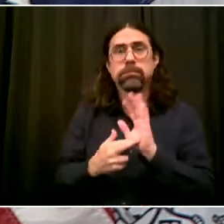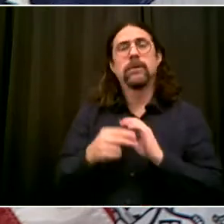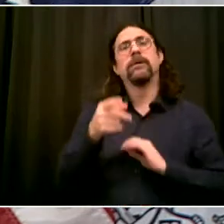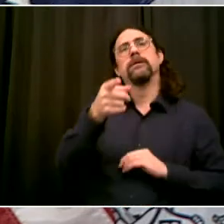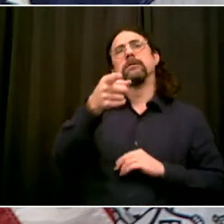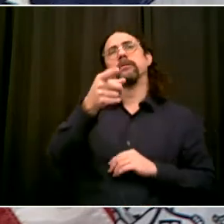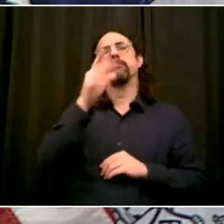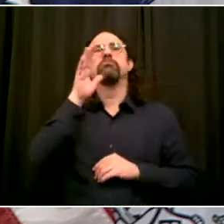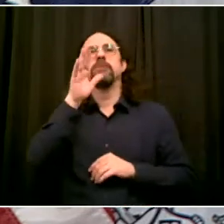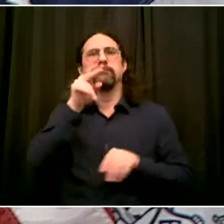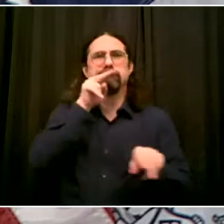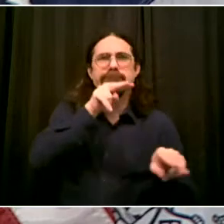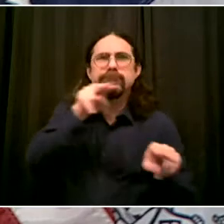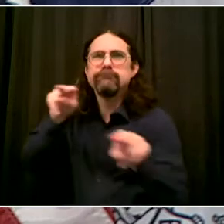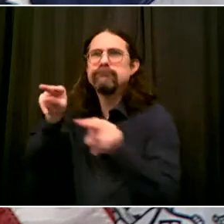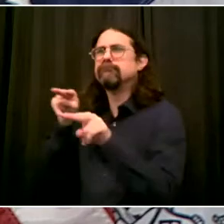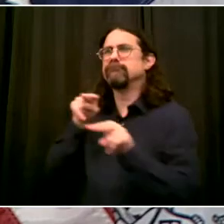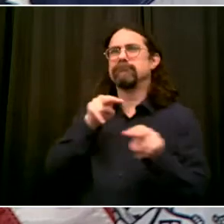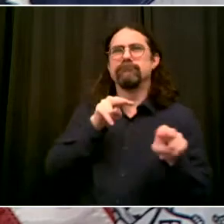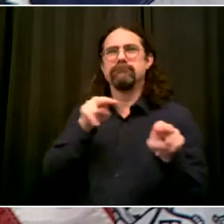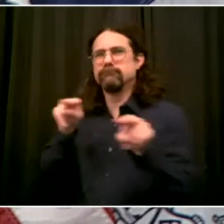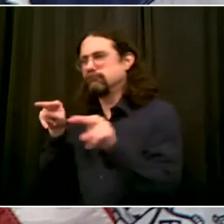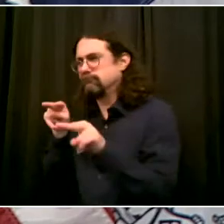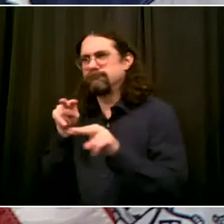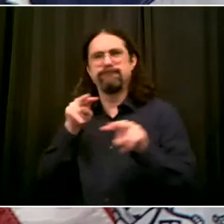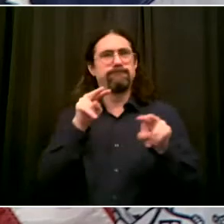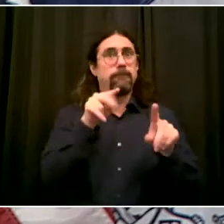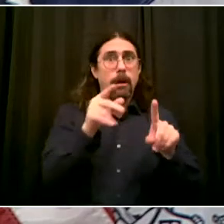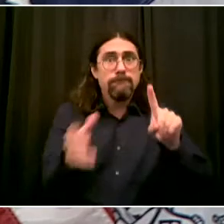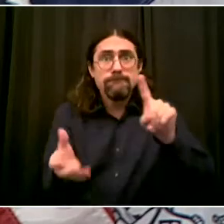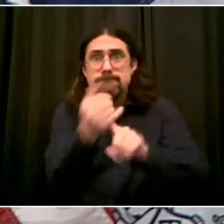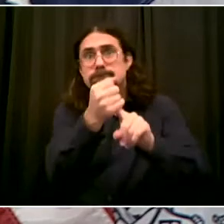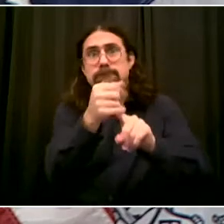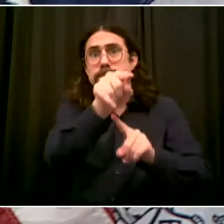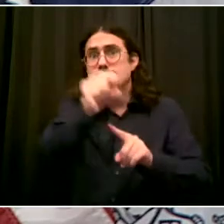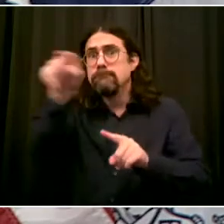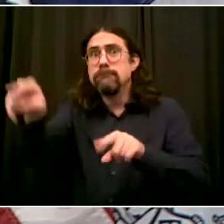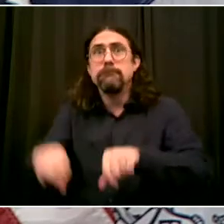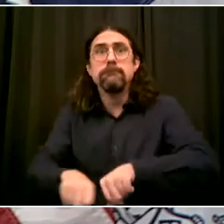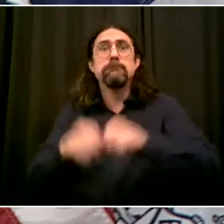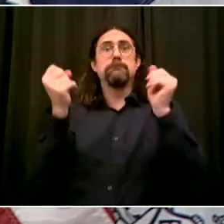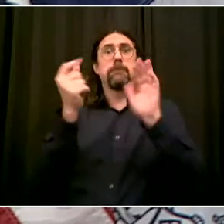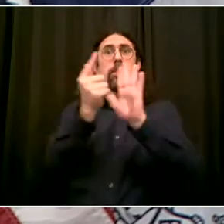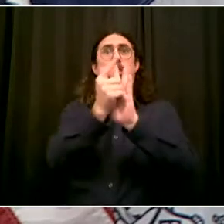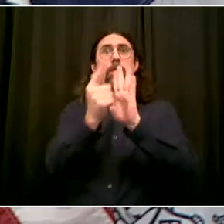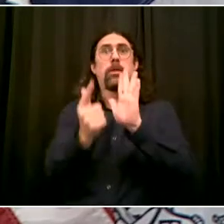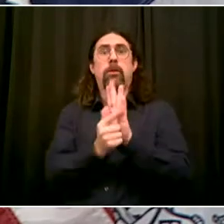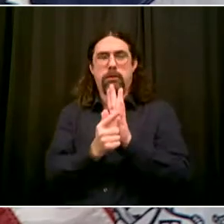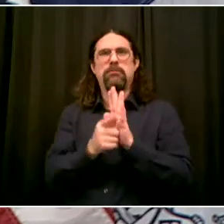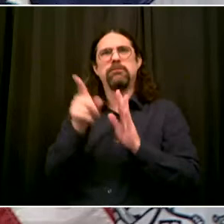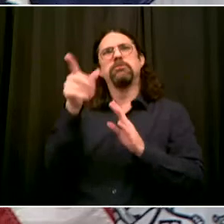CHECK IN ON AMONG THOSE RETURNING FROM OUT OF TOWN TRAVEL? WELL, I'LL START AND SEE IF ETH S SEHEHFRIF W WS